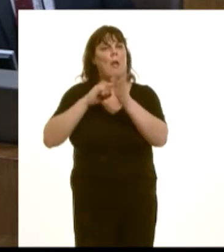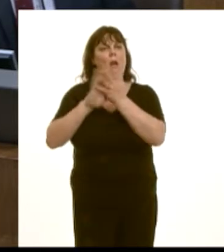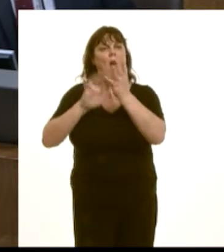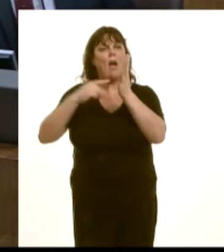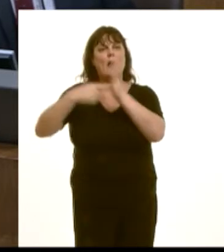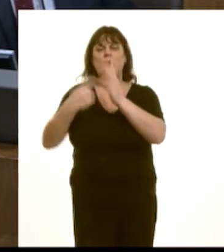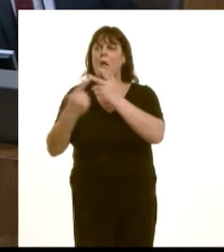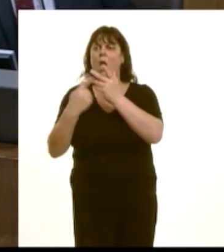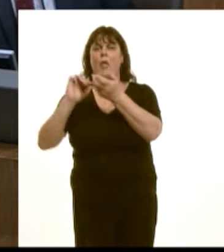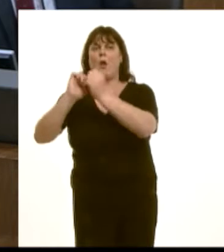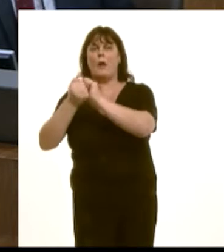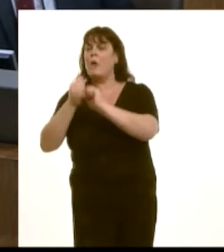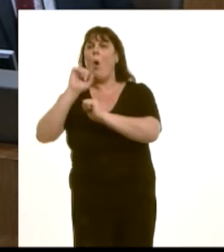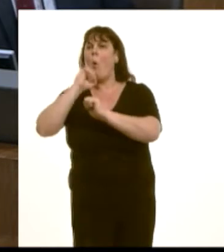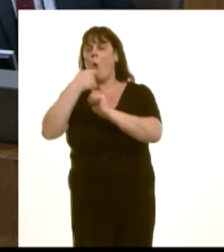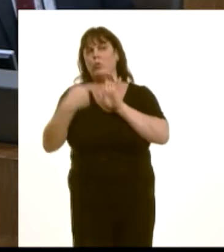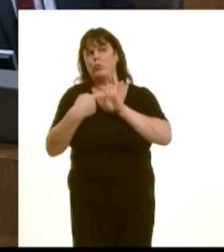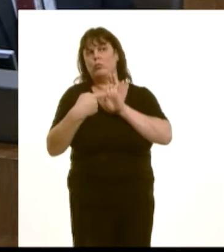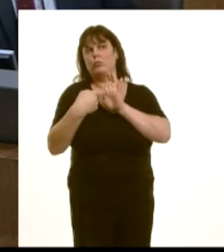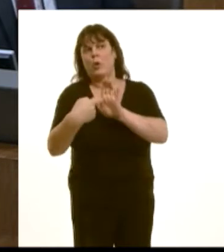in Whitehall would intend to proceed on this basis.